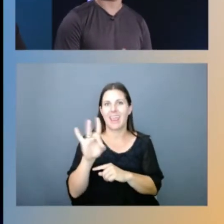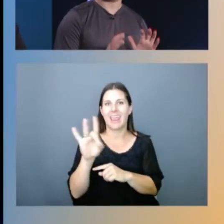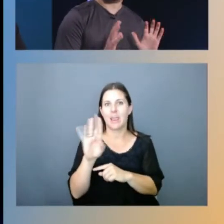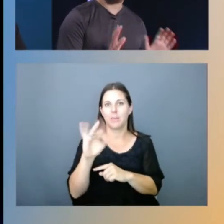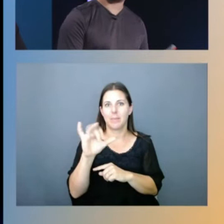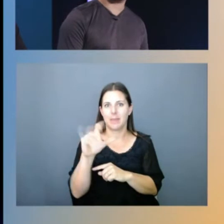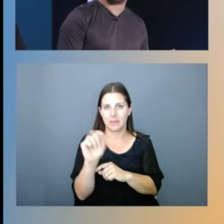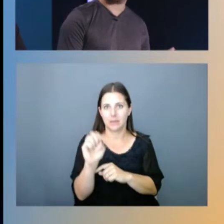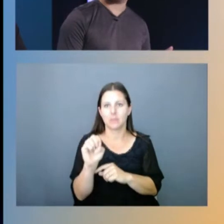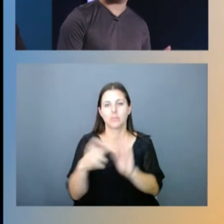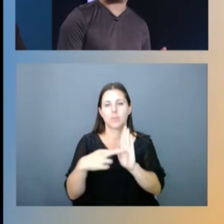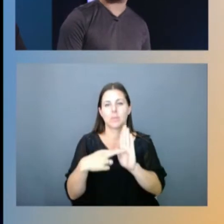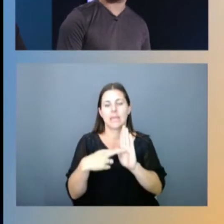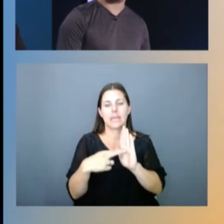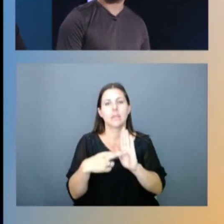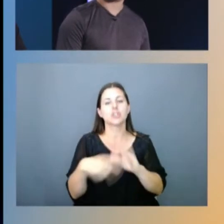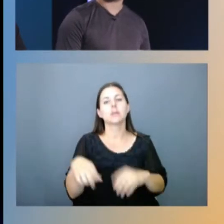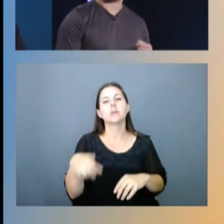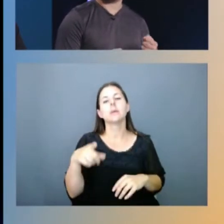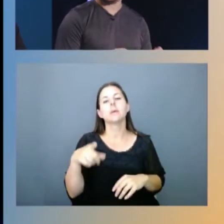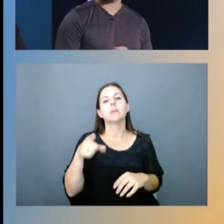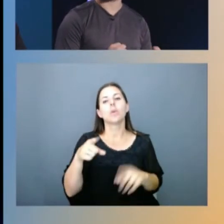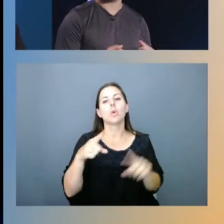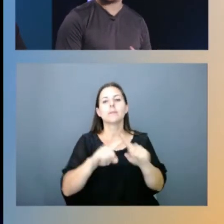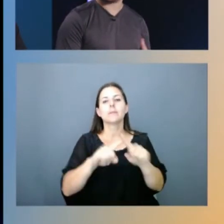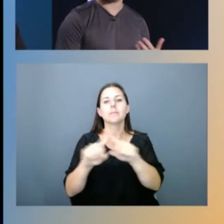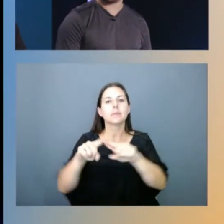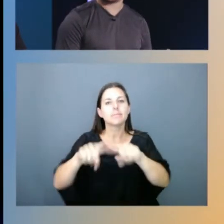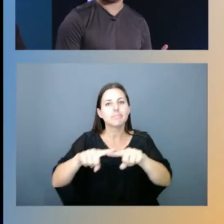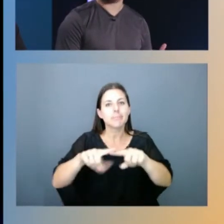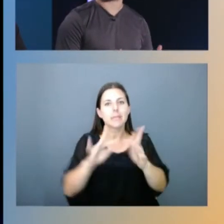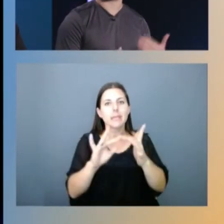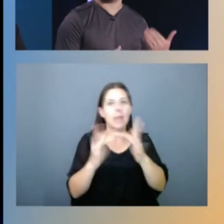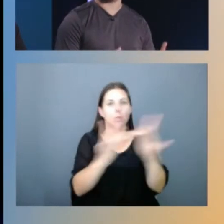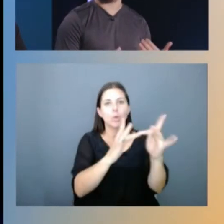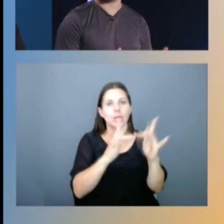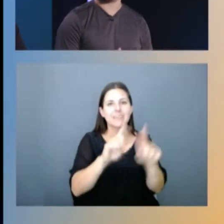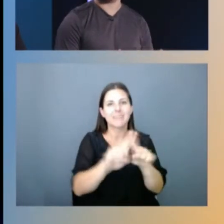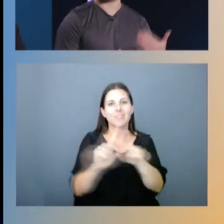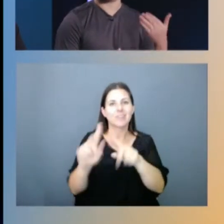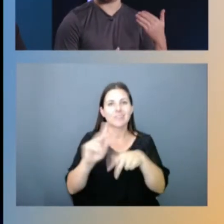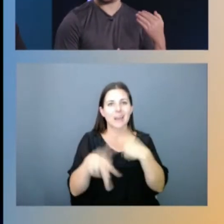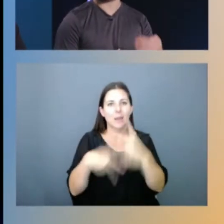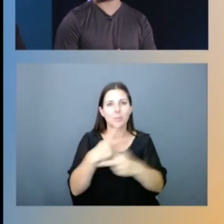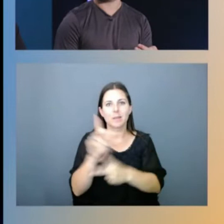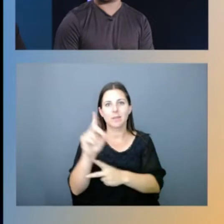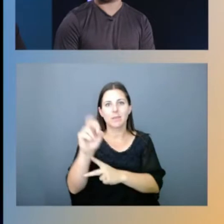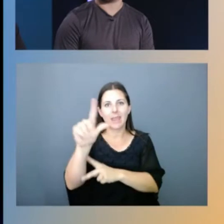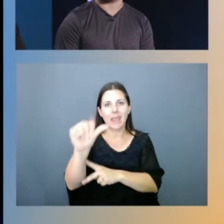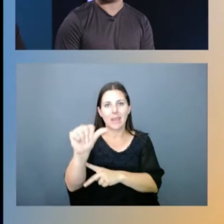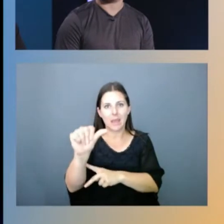And different neural networks use different data types to achieve their optimum accuracy.